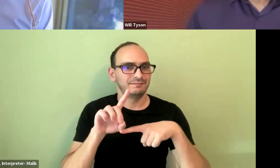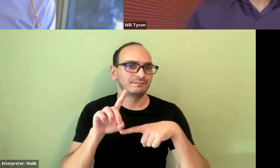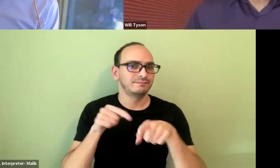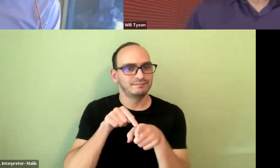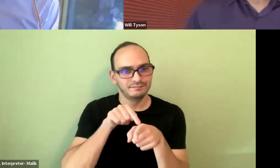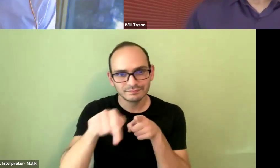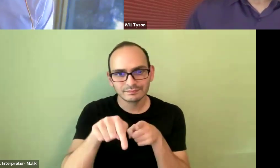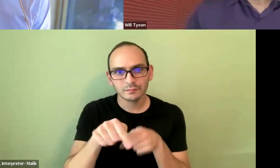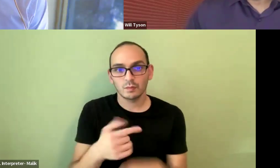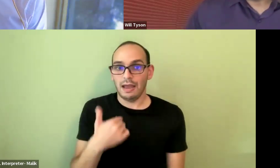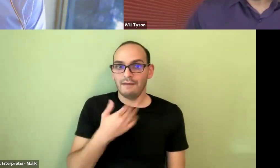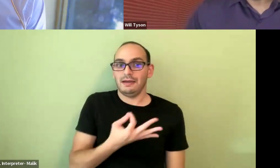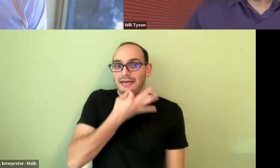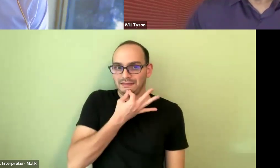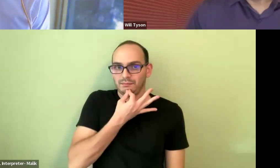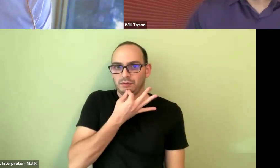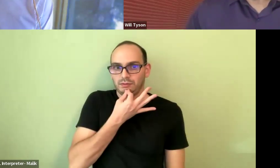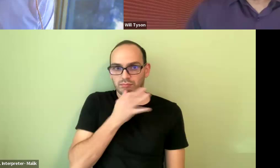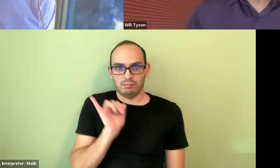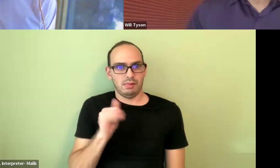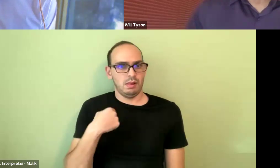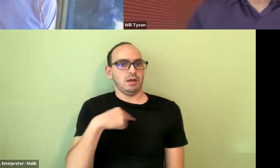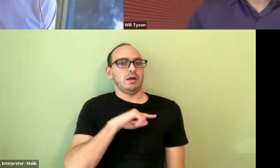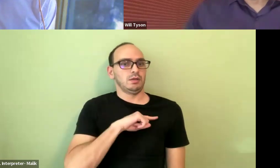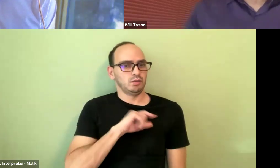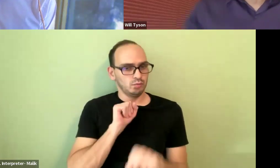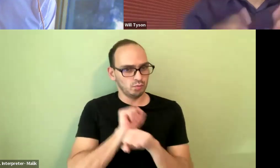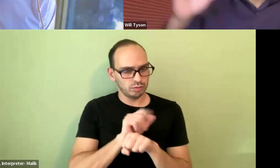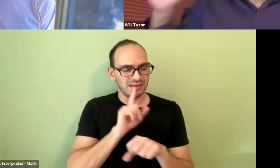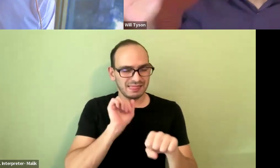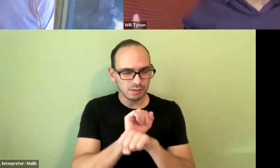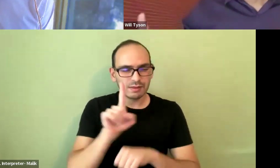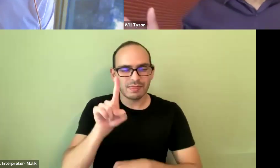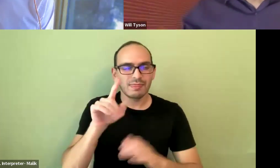There are experts like us who do this work. There are literally thousands of people